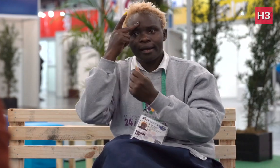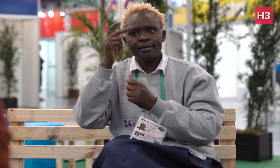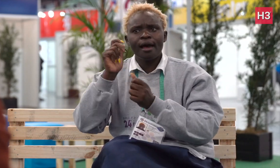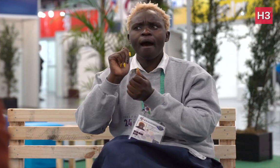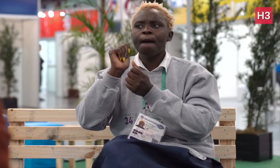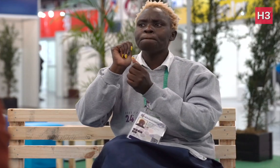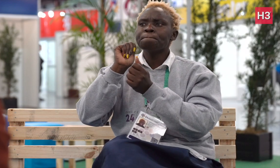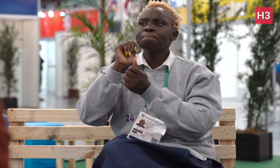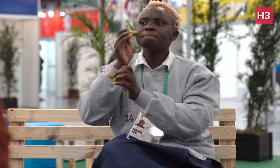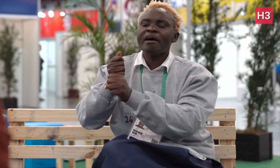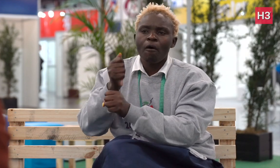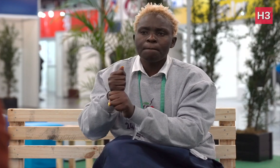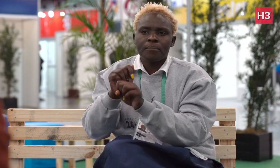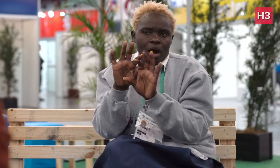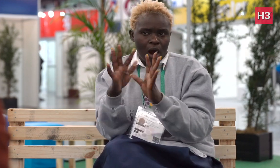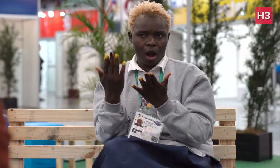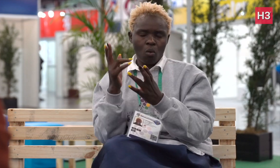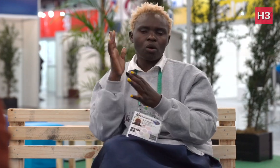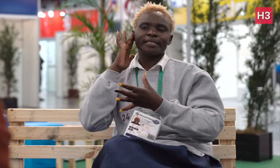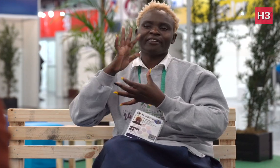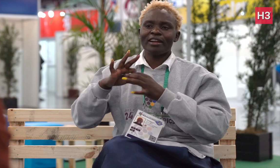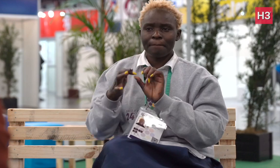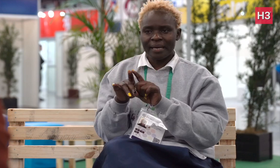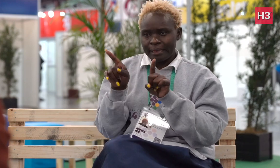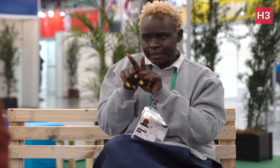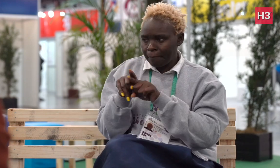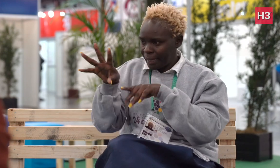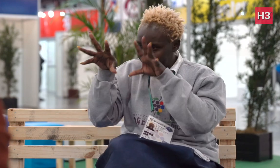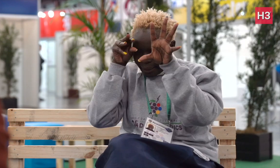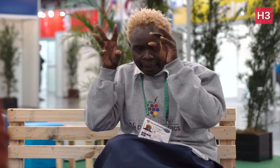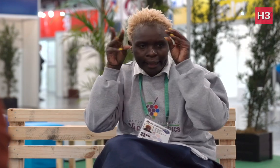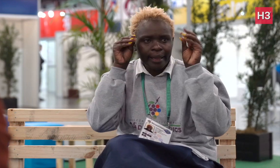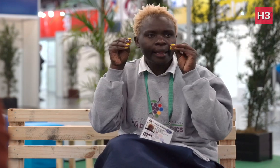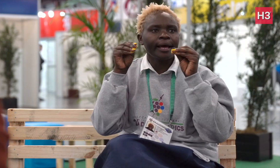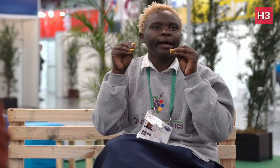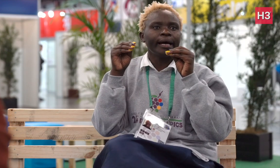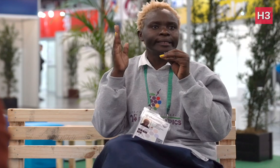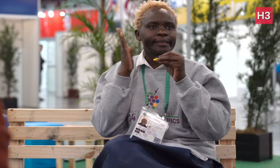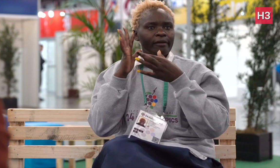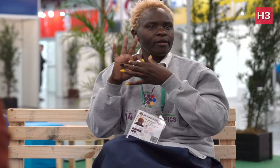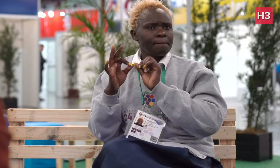and learn how the Deaflympics operate, and how it’s similar and different